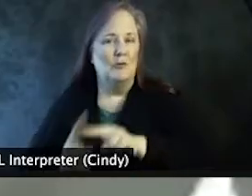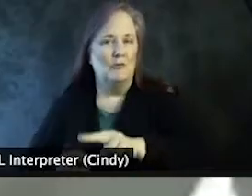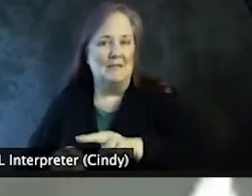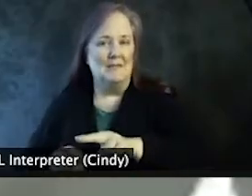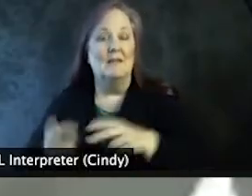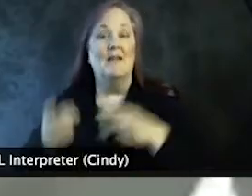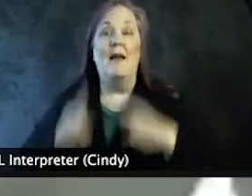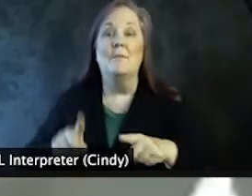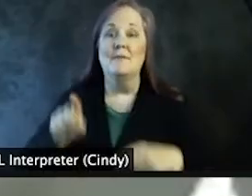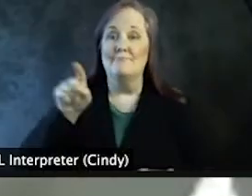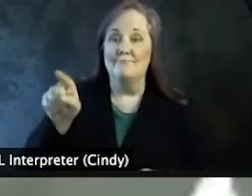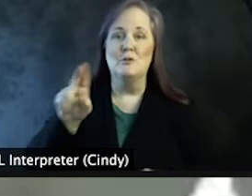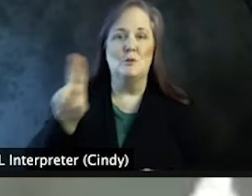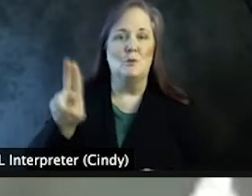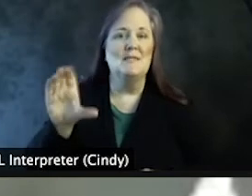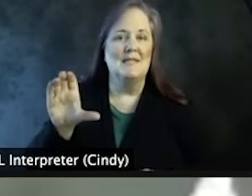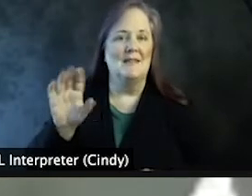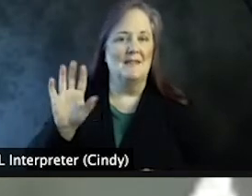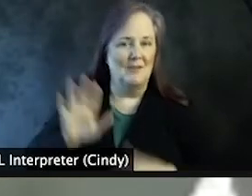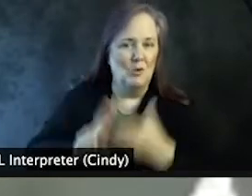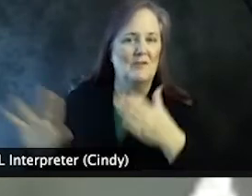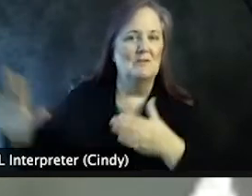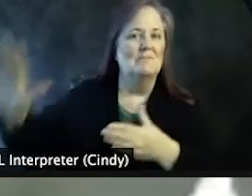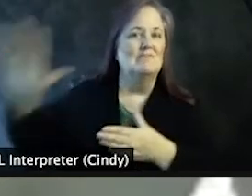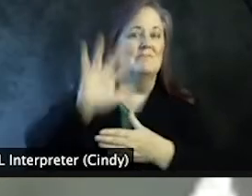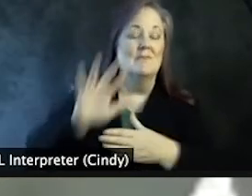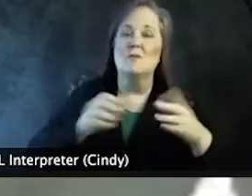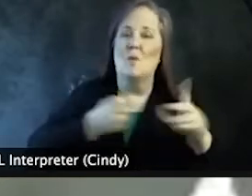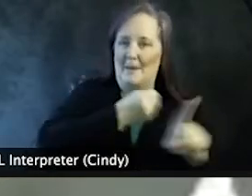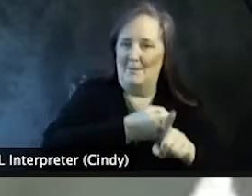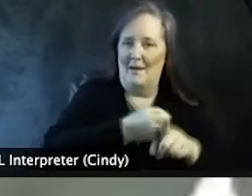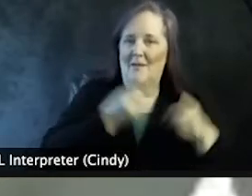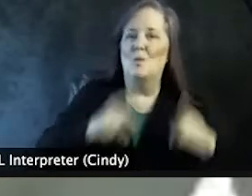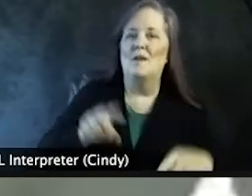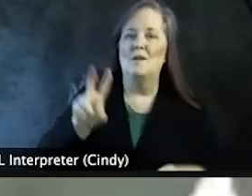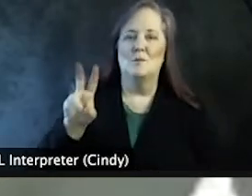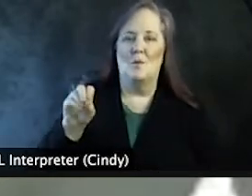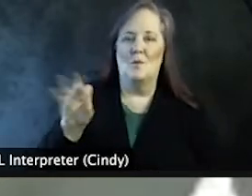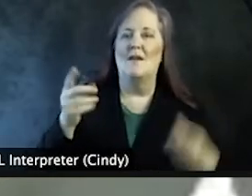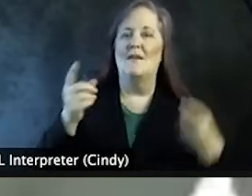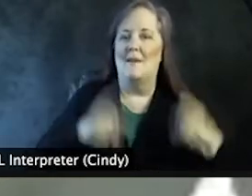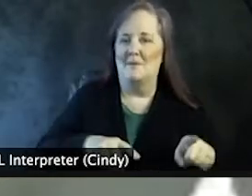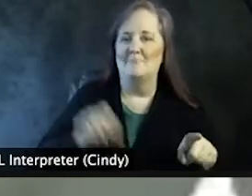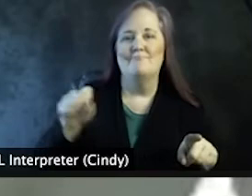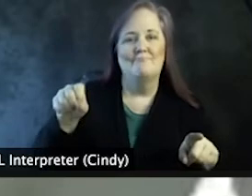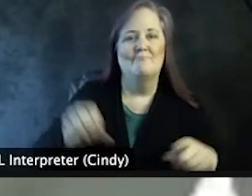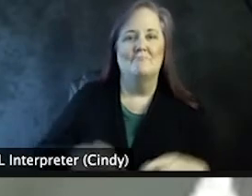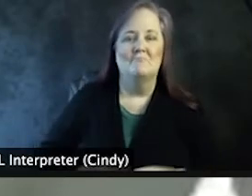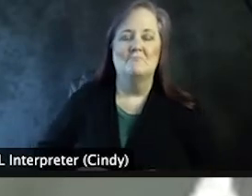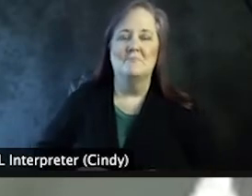into what this proposition does. The state constitution allows most US citizens who are residents of California and at least 18 years of age